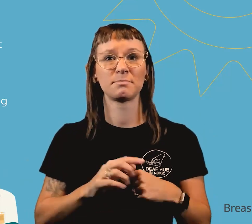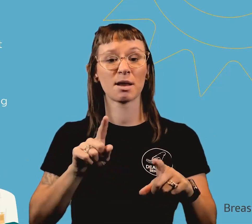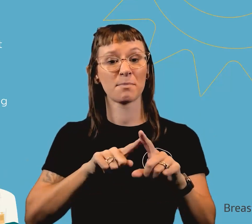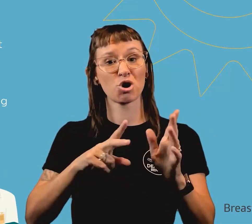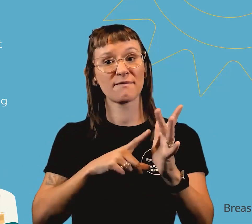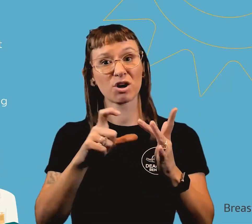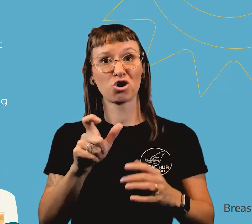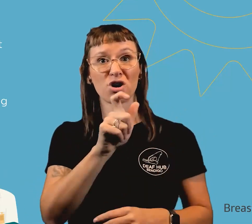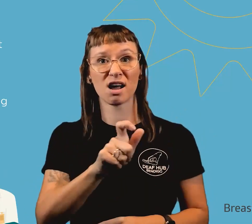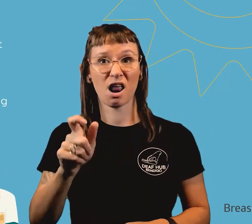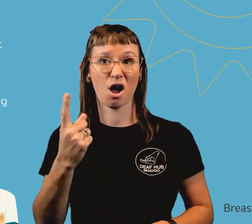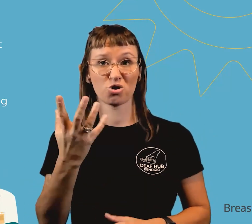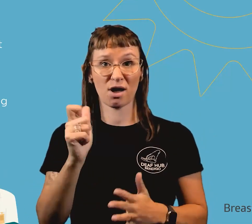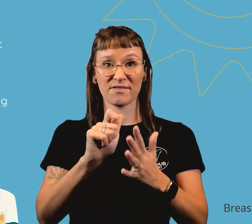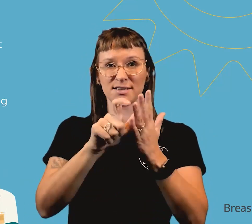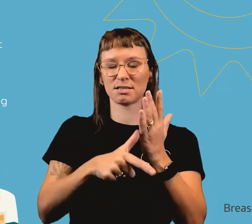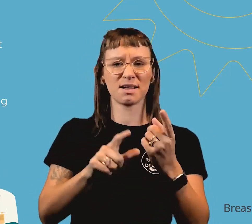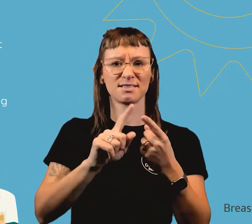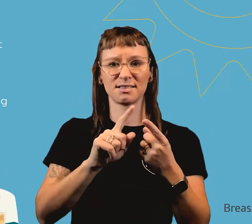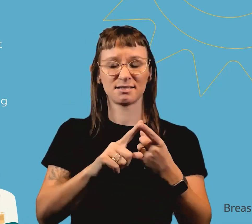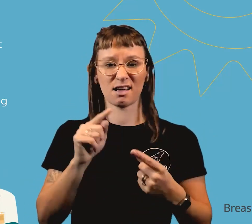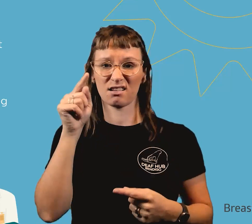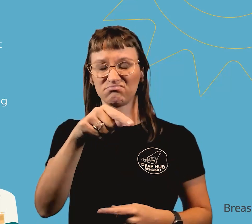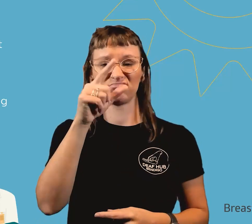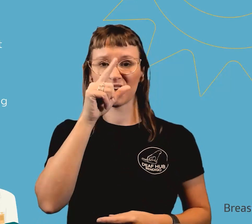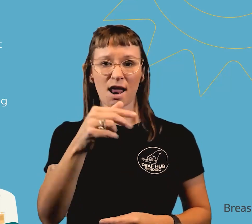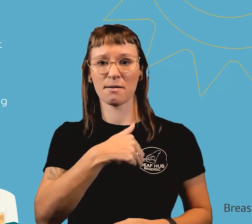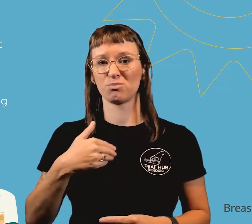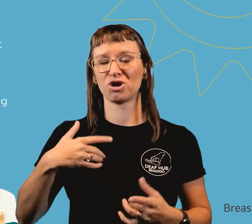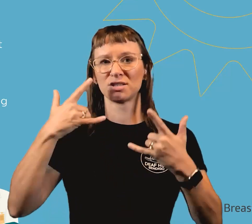Most eligible Victorians with a disability are able to have a breast screen.